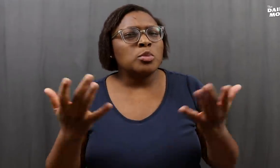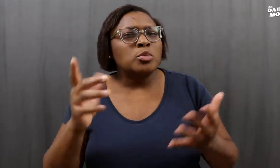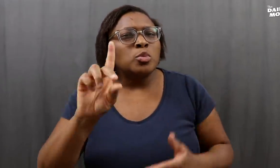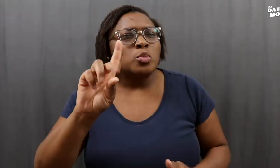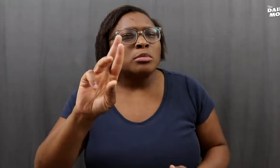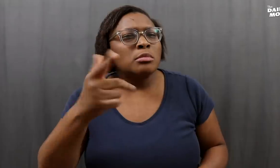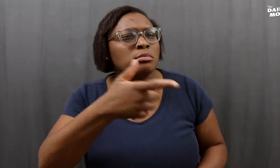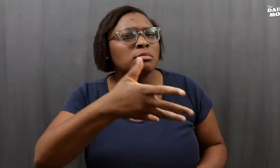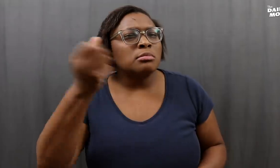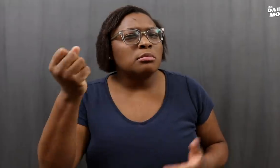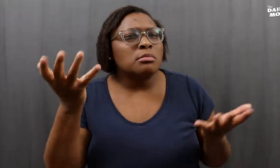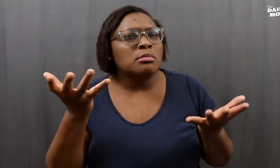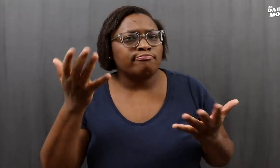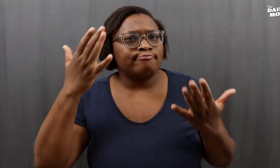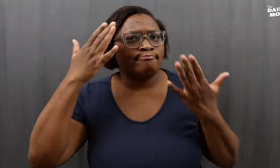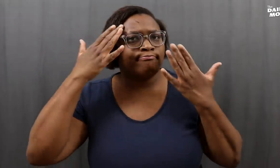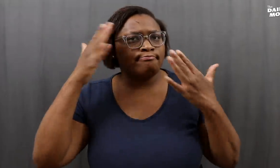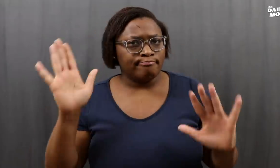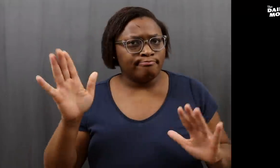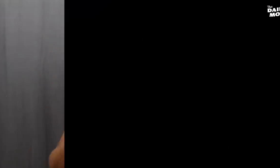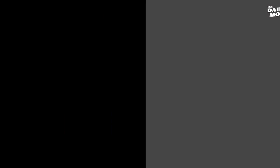It is not known what substance they took.